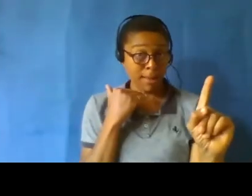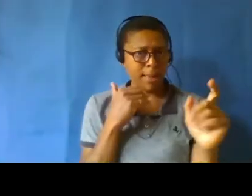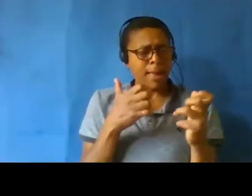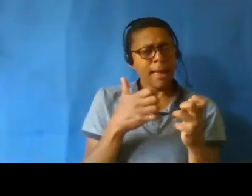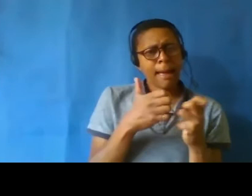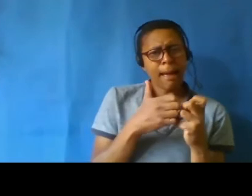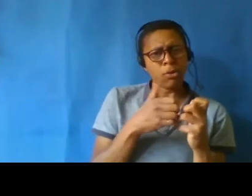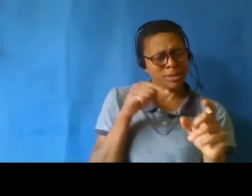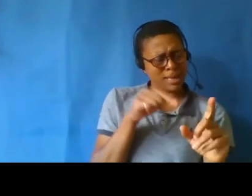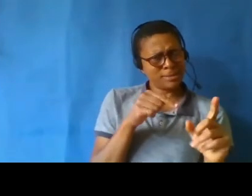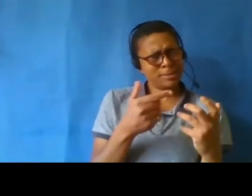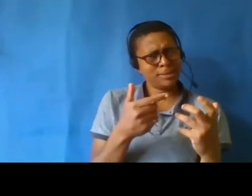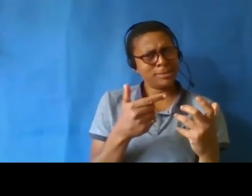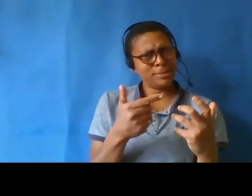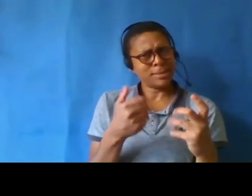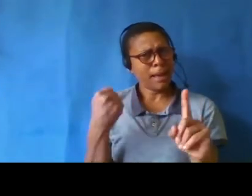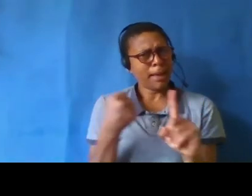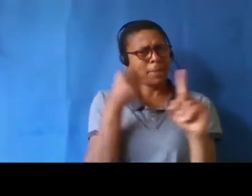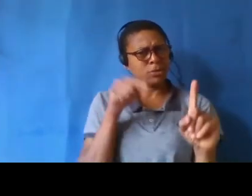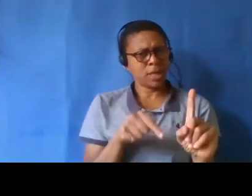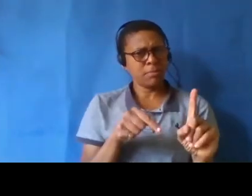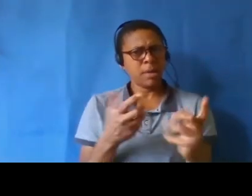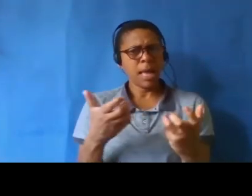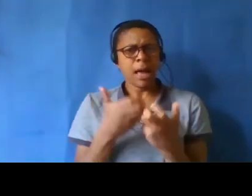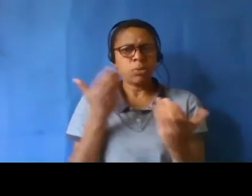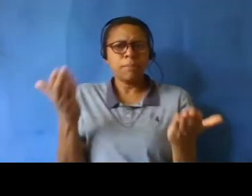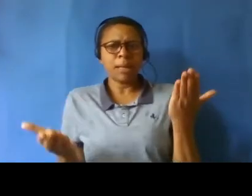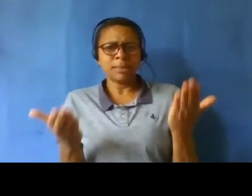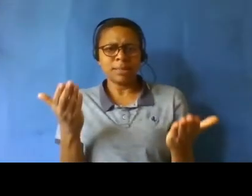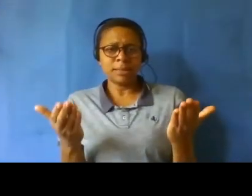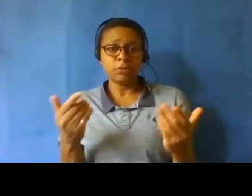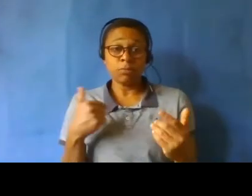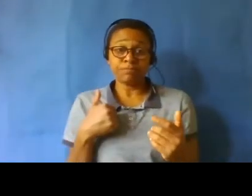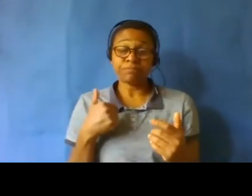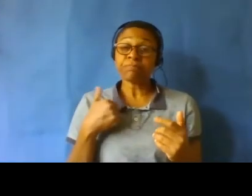holistic in this chapter I refer to two studies one by Cooper Patrick at out on